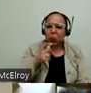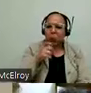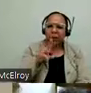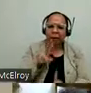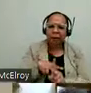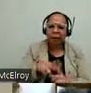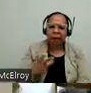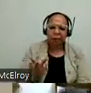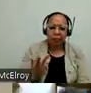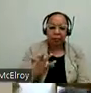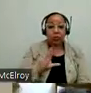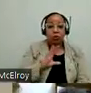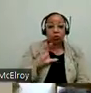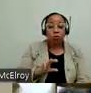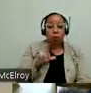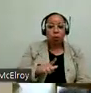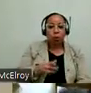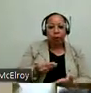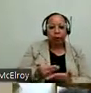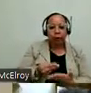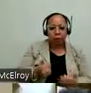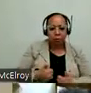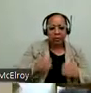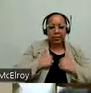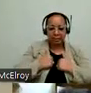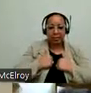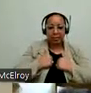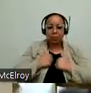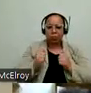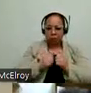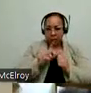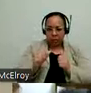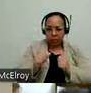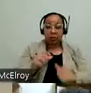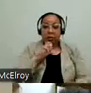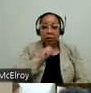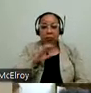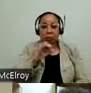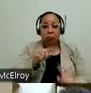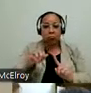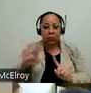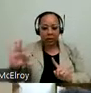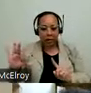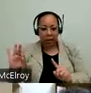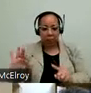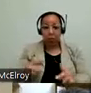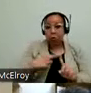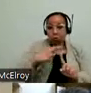So who can apply in Chicago. Persons with disabilities, ages 0-59. And homeowners and renters can apply. It does not matter what type of house you